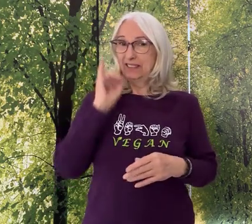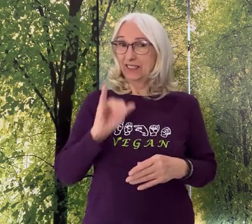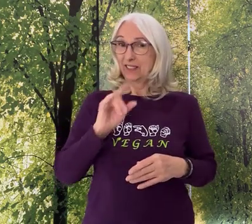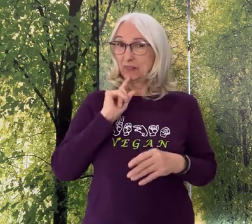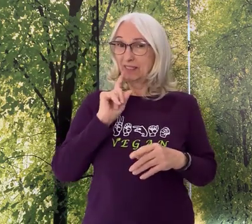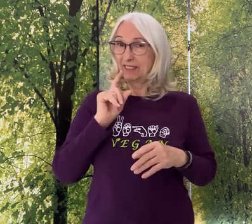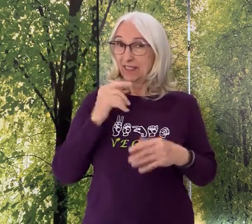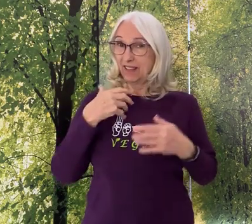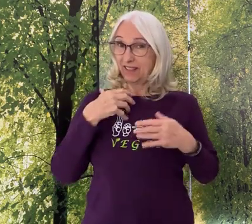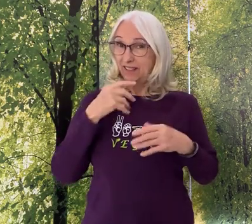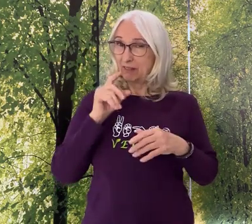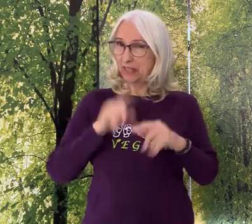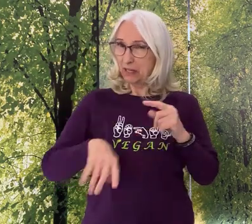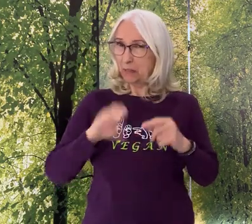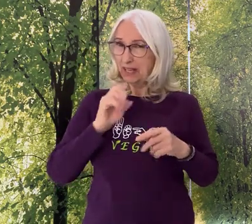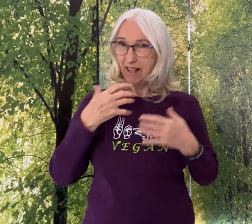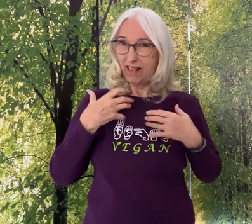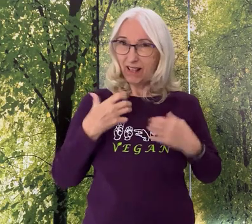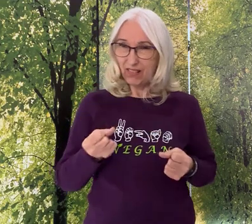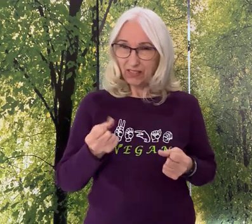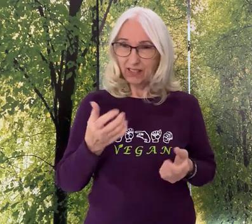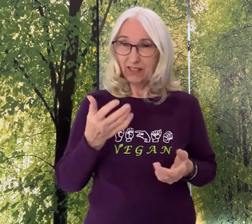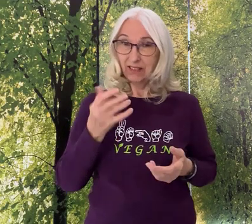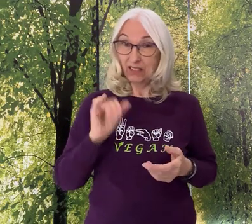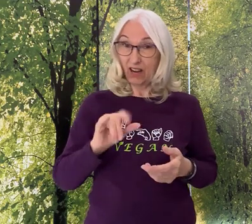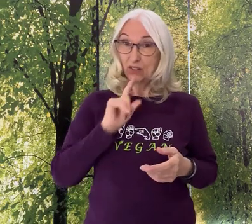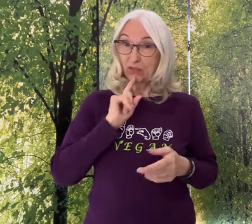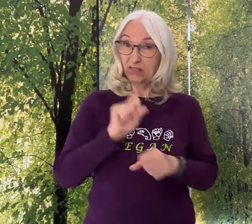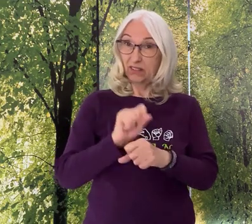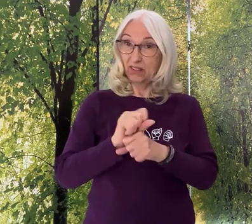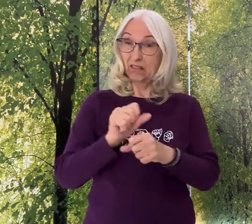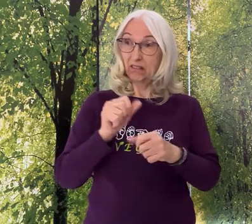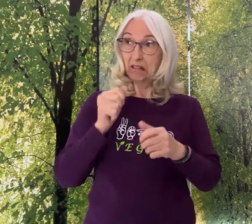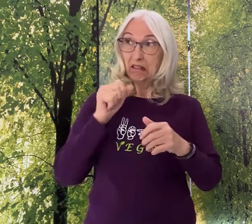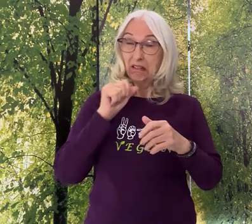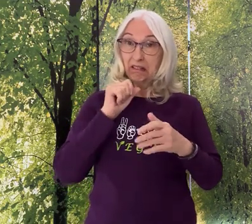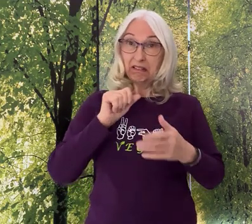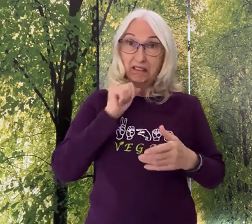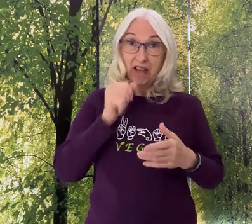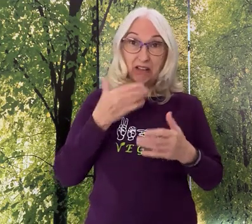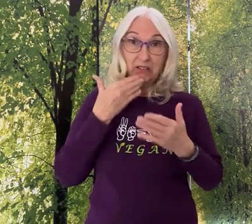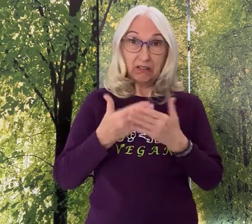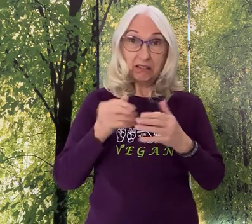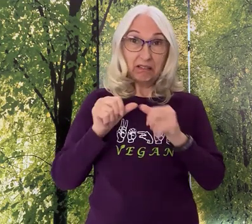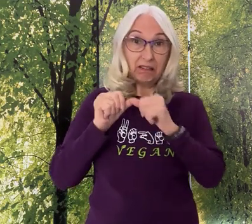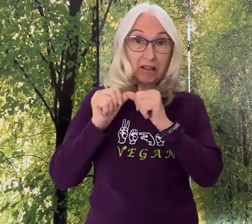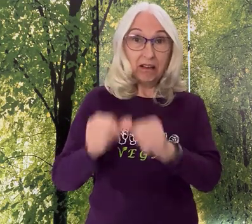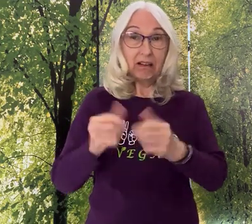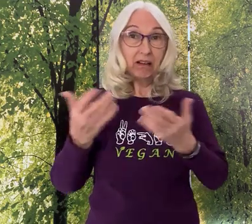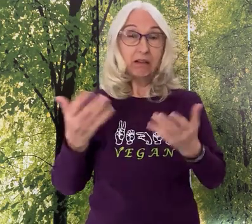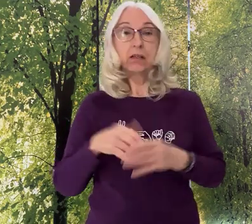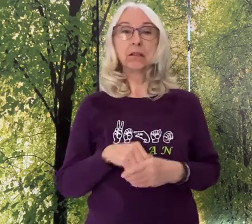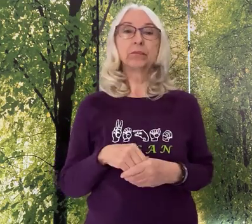“This cannot be healthy!” And it certainly was not sustainable.